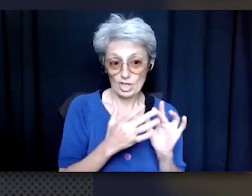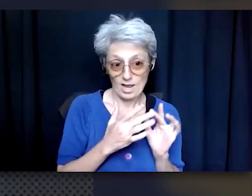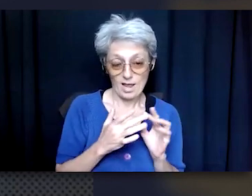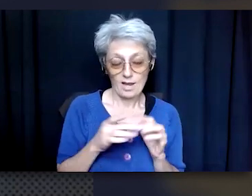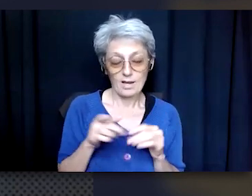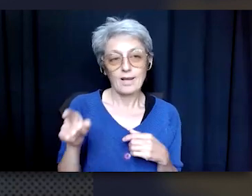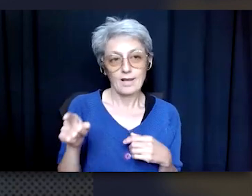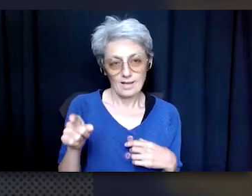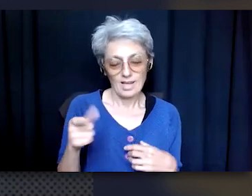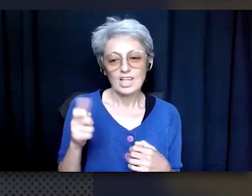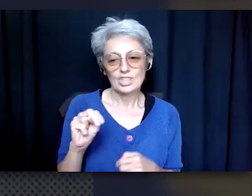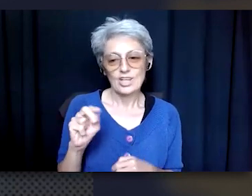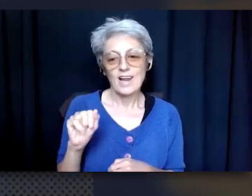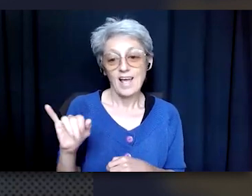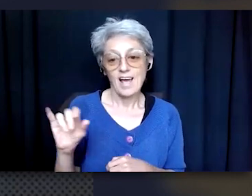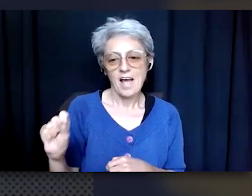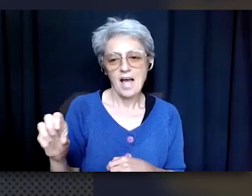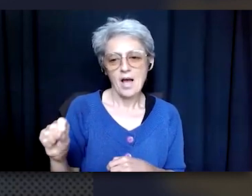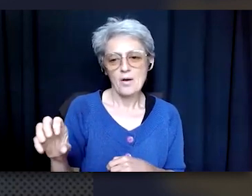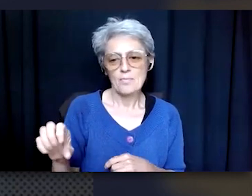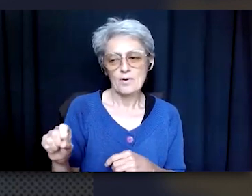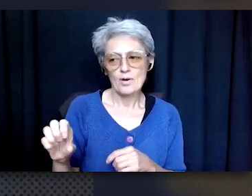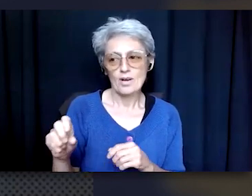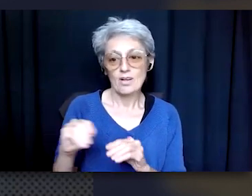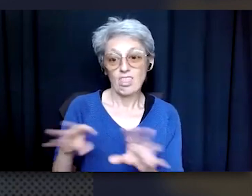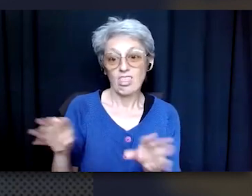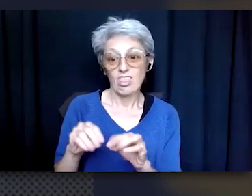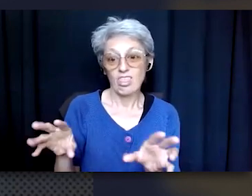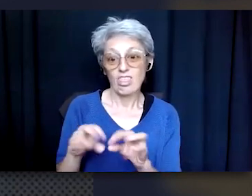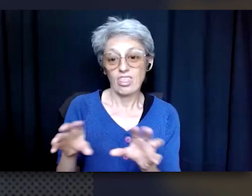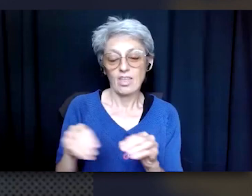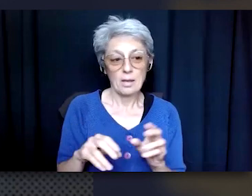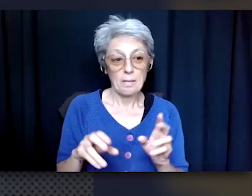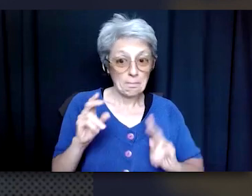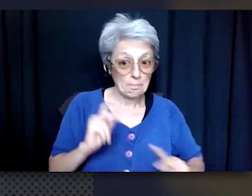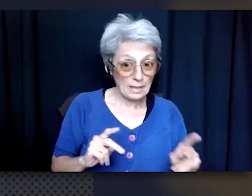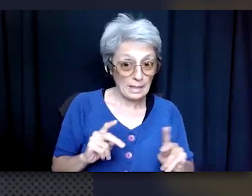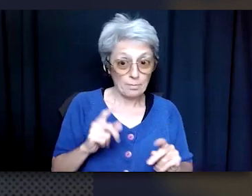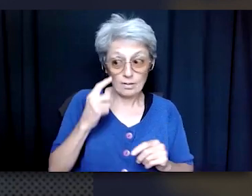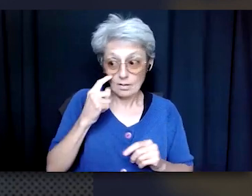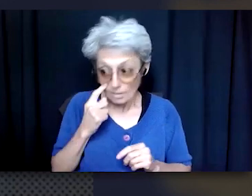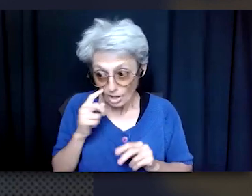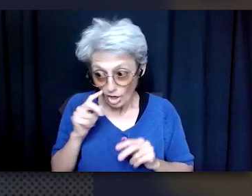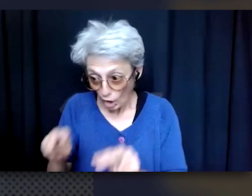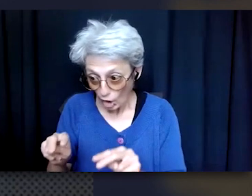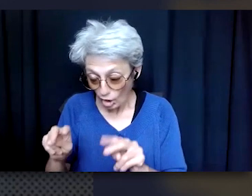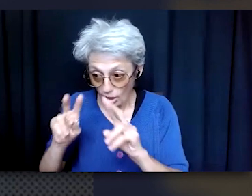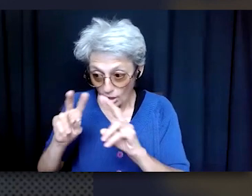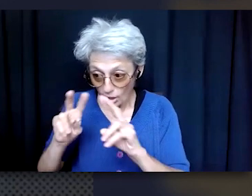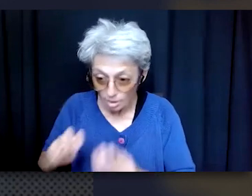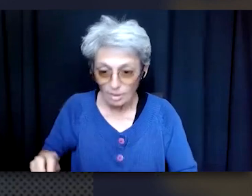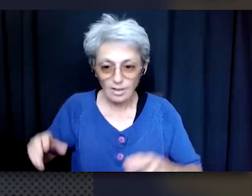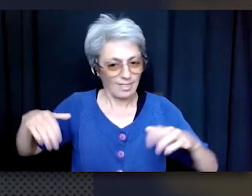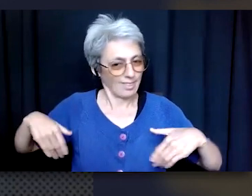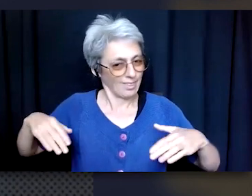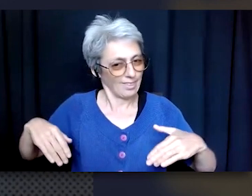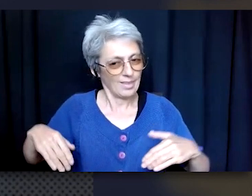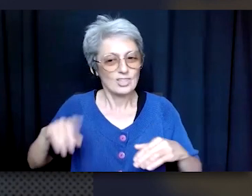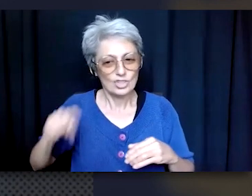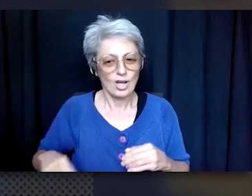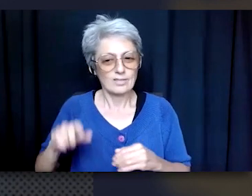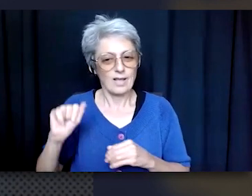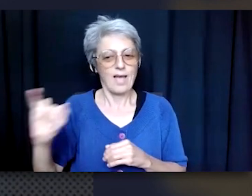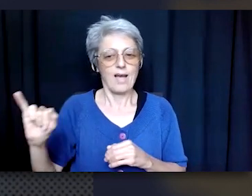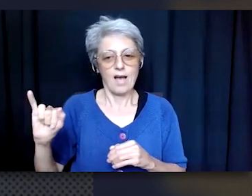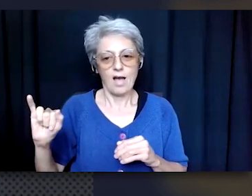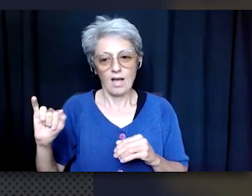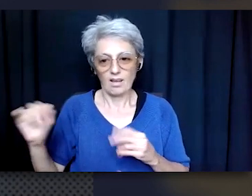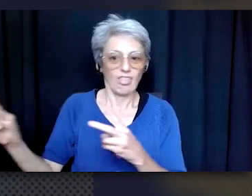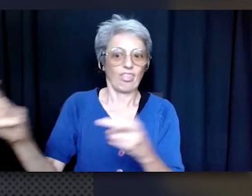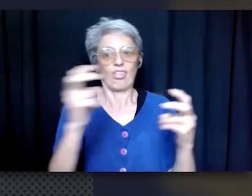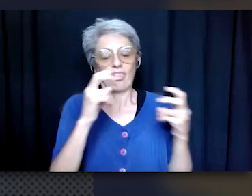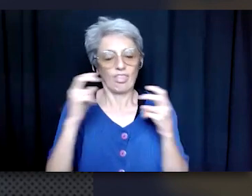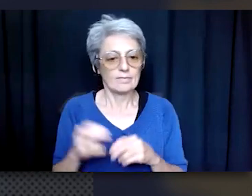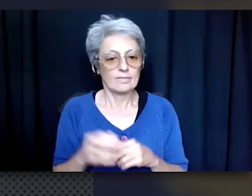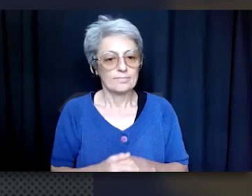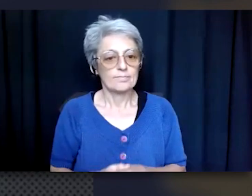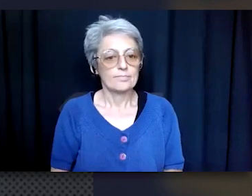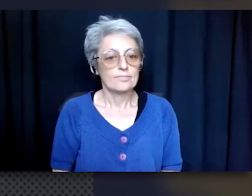that nobody has had an actual chance to clock eyes on and verify. The carnival barkers, the tailors,